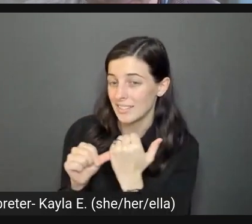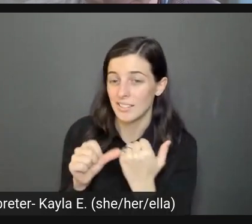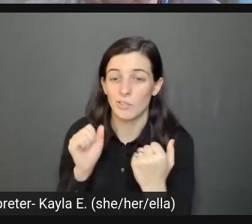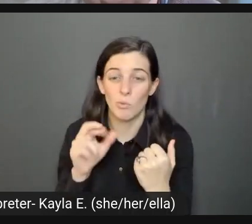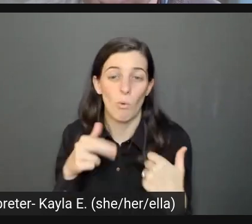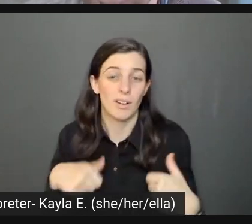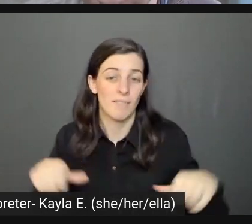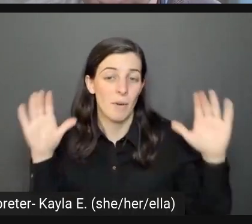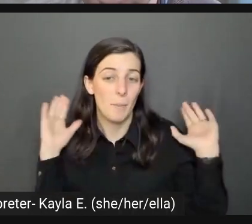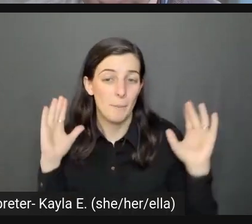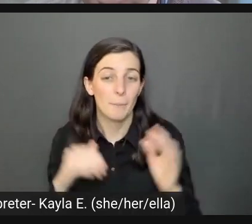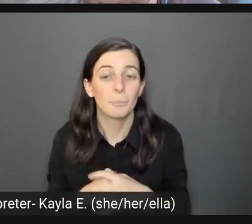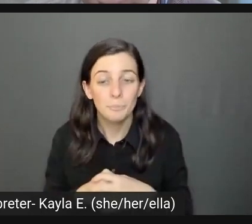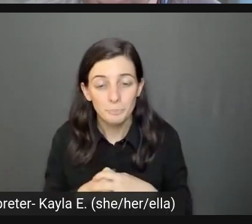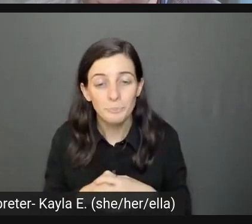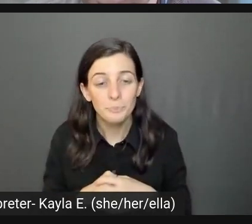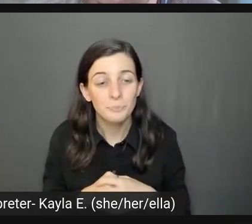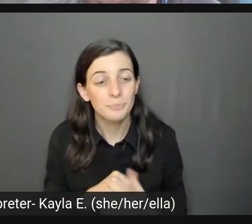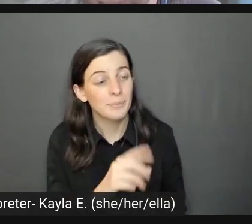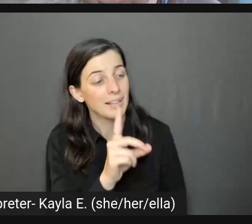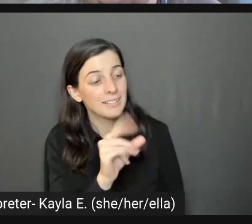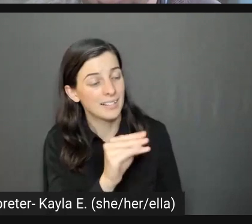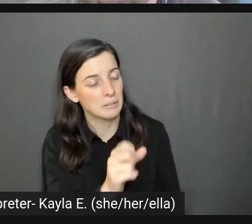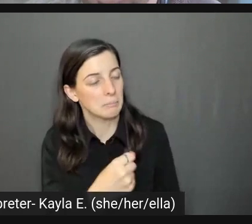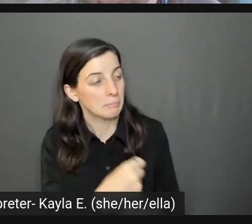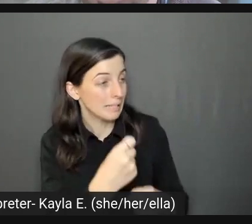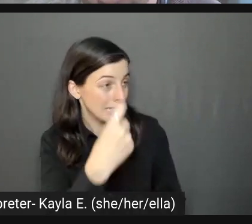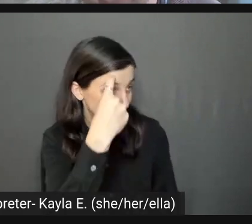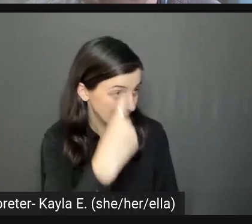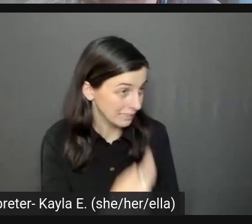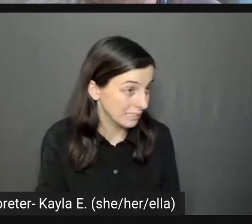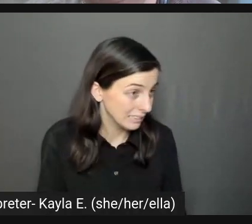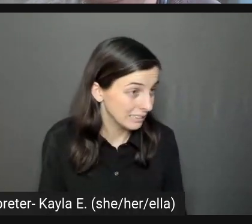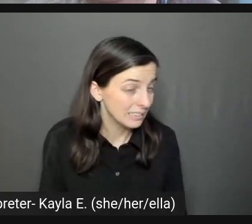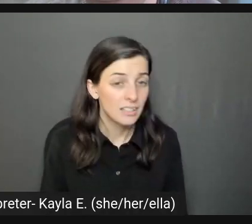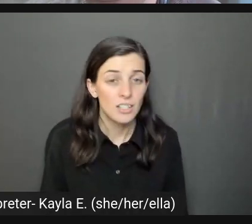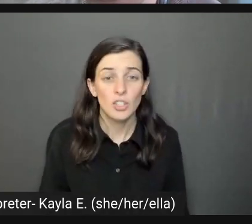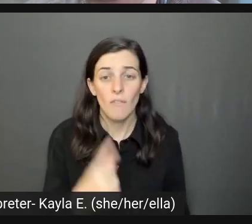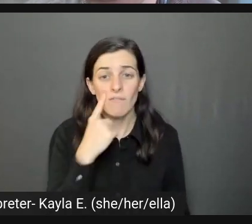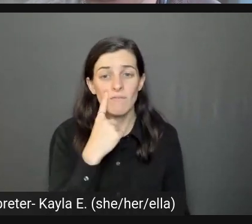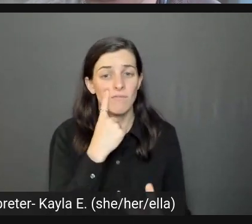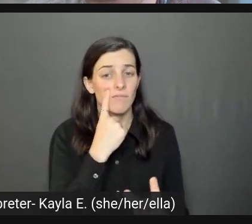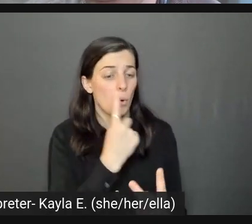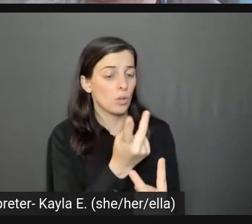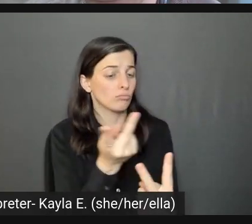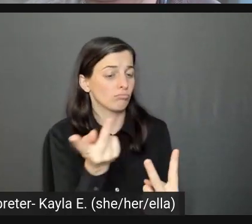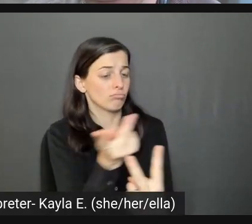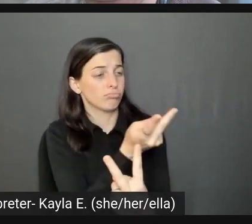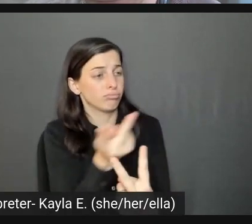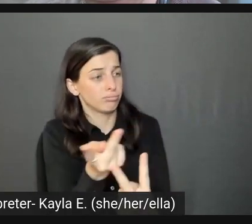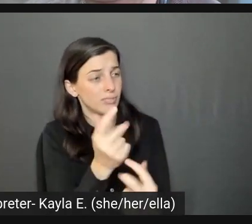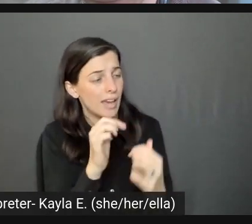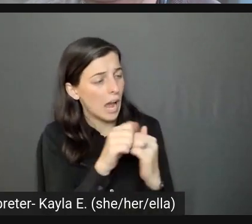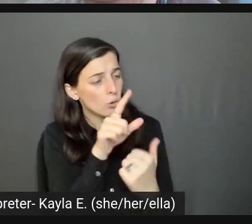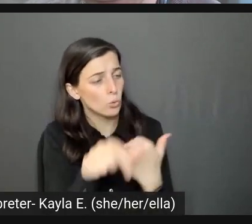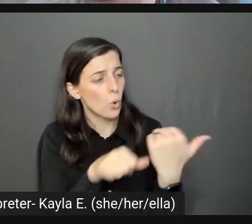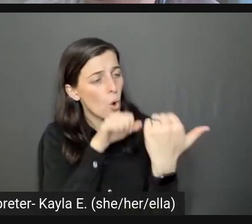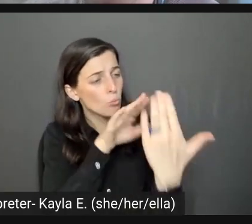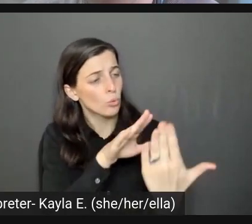Makes sense. To either one of you, how do you approach telling people about how to fix their websites?